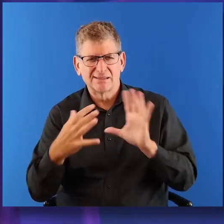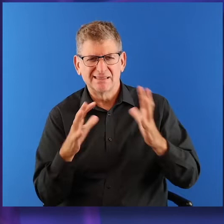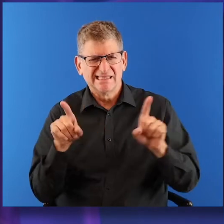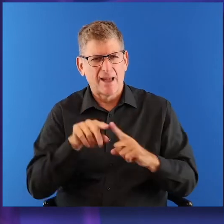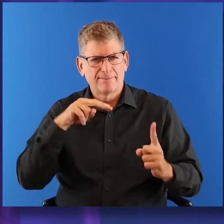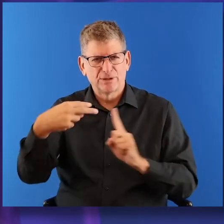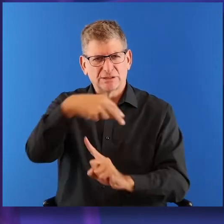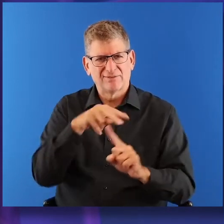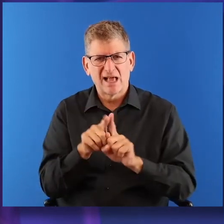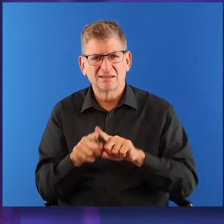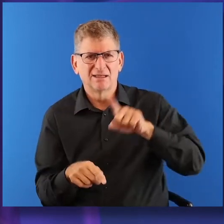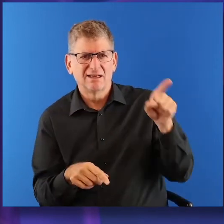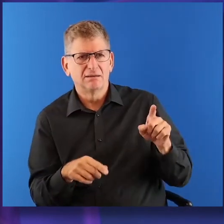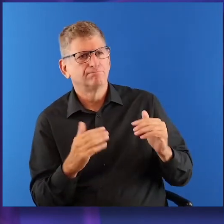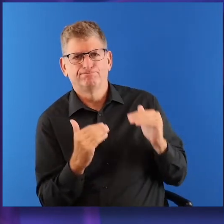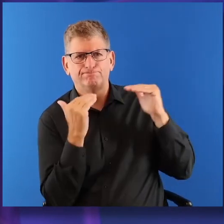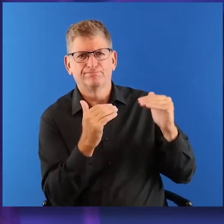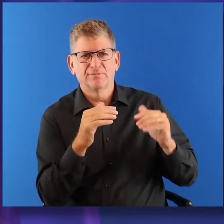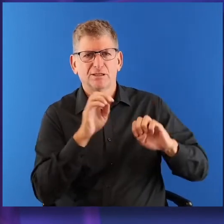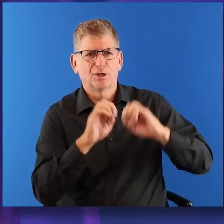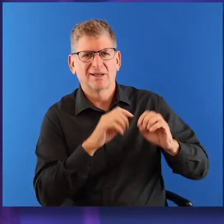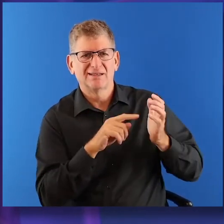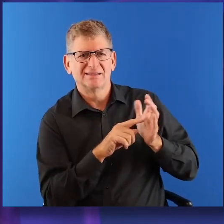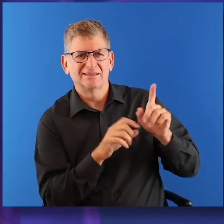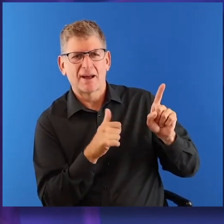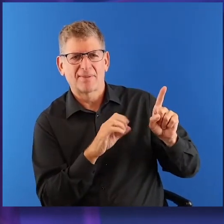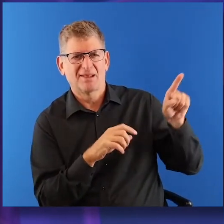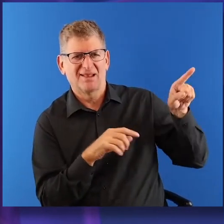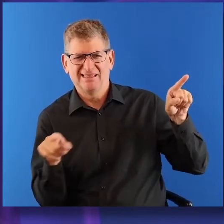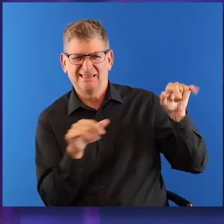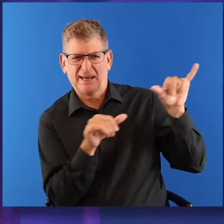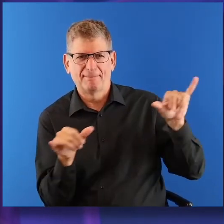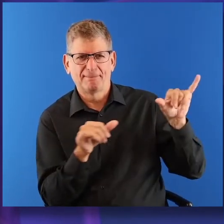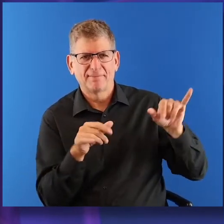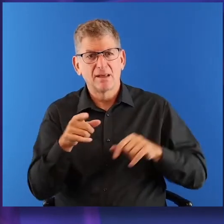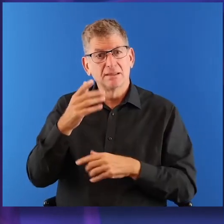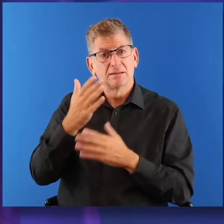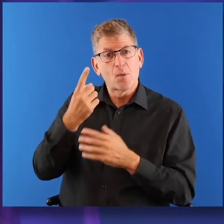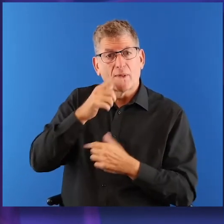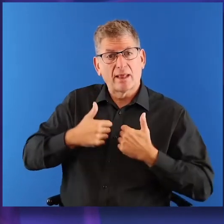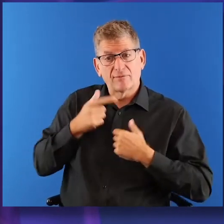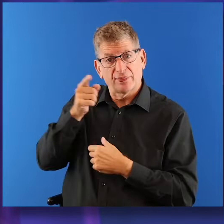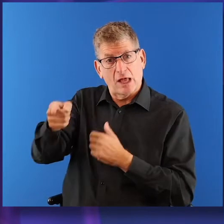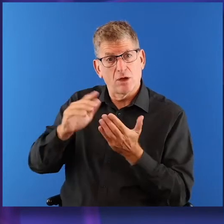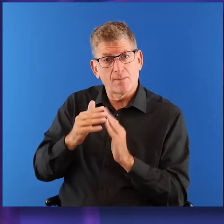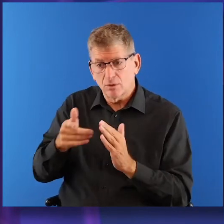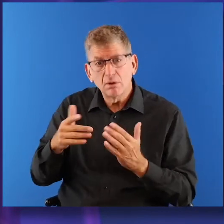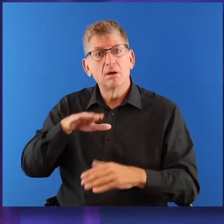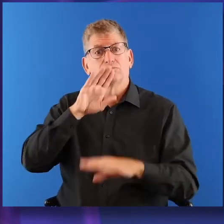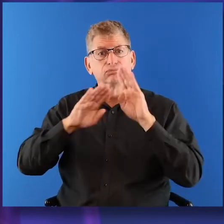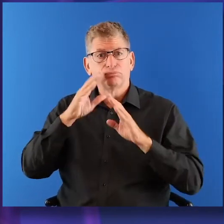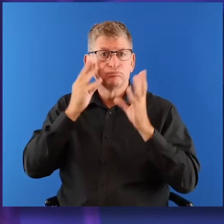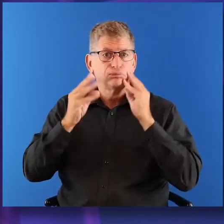experiences food access, experiences education and income threats, and yes, health and healthcare. When you put those all together,